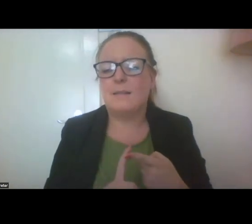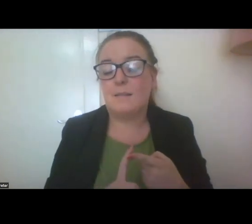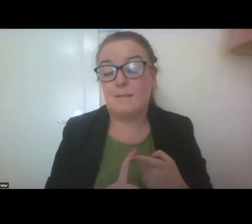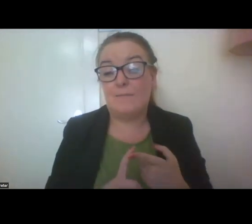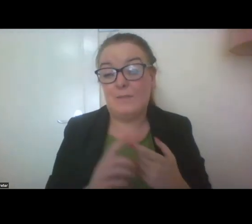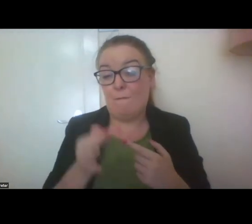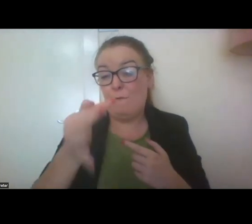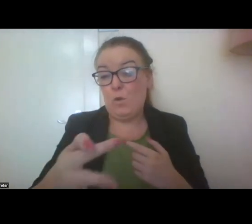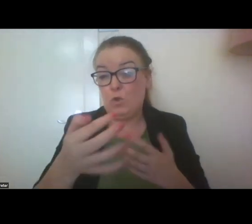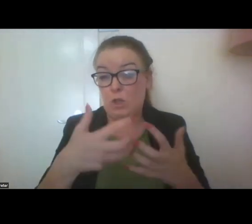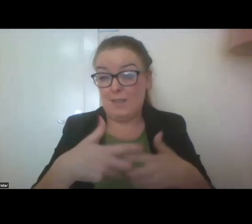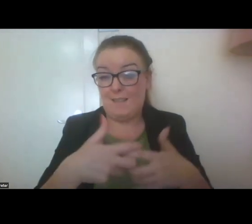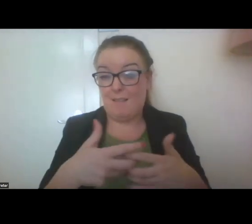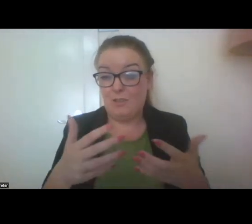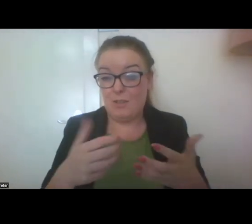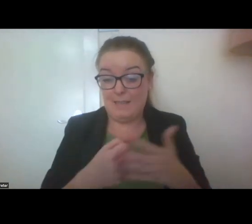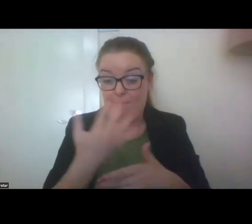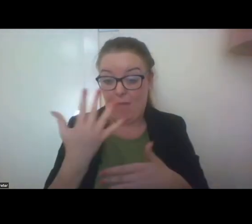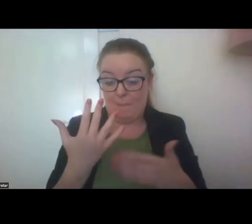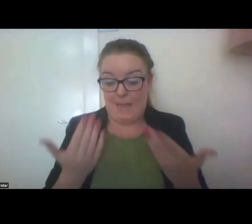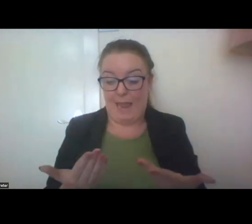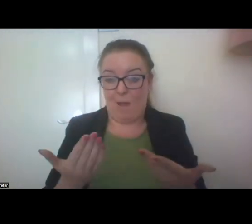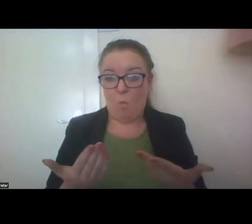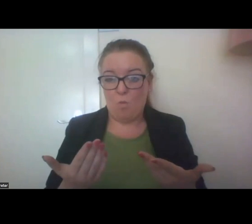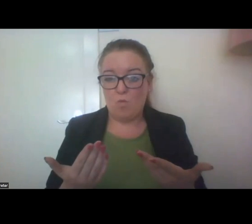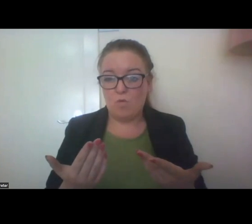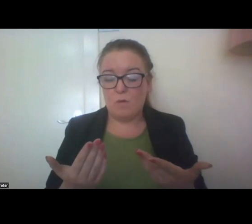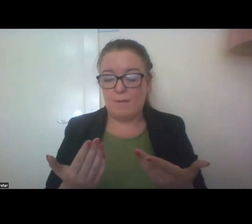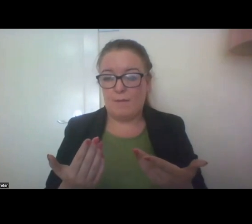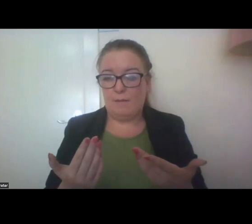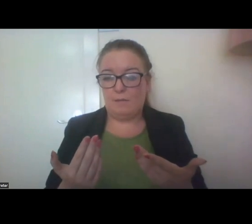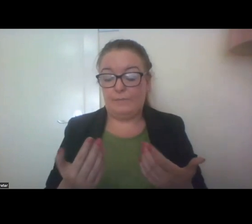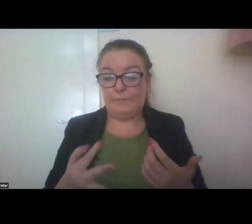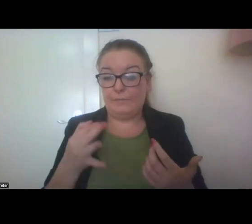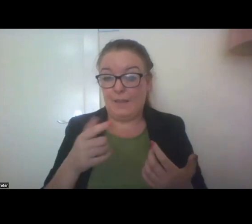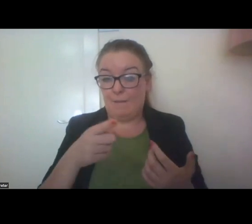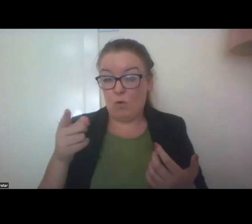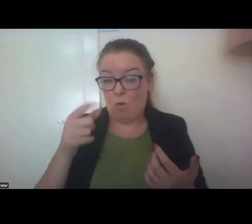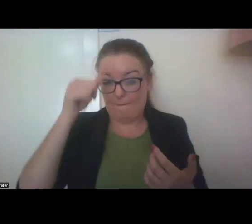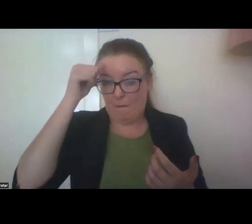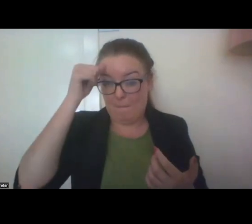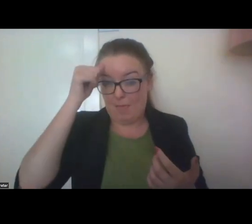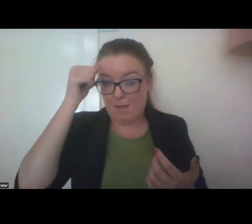It's out now, it's been developed and if anyone's familiar with using Bluetooth headsets, et cetera,